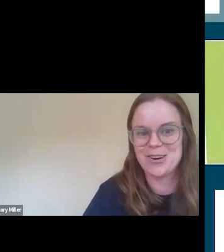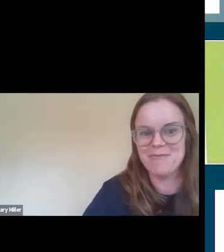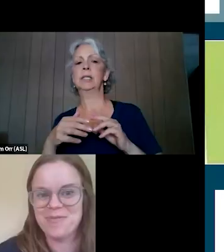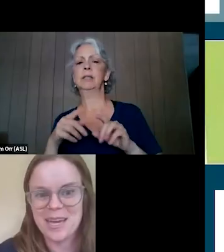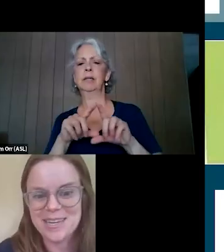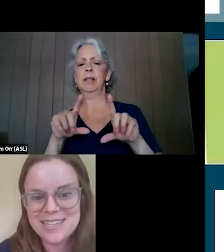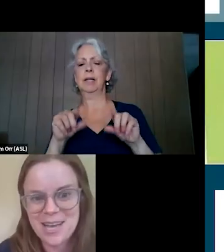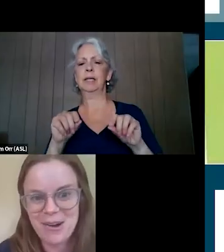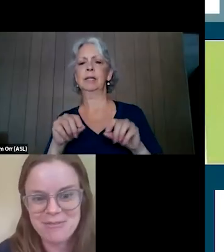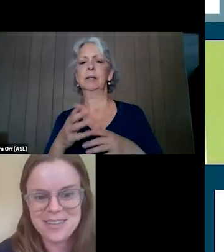Sorry, I can sign off now.